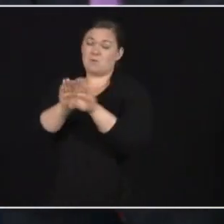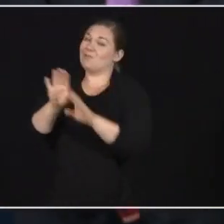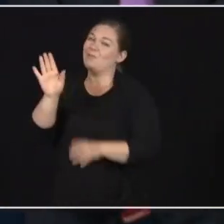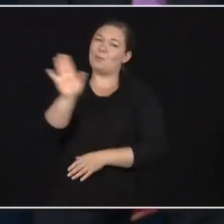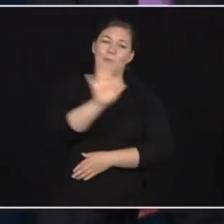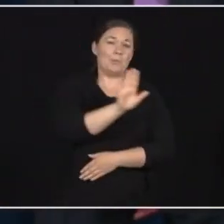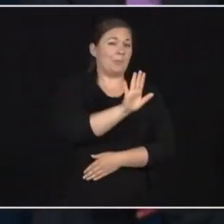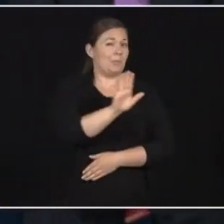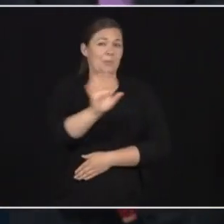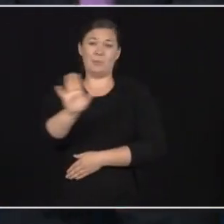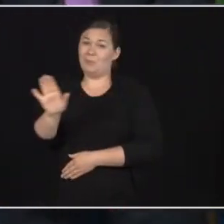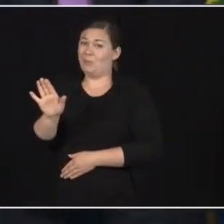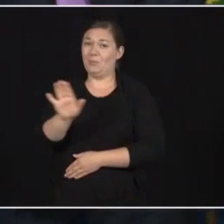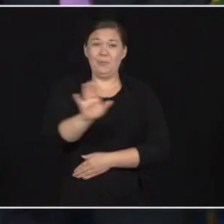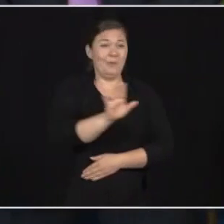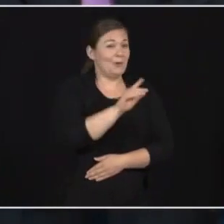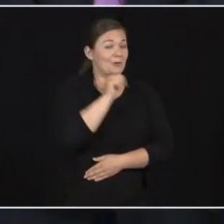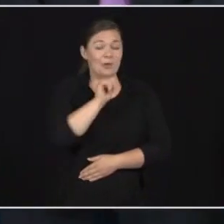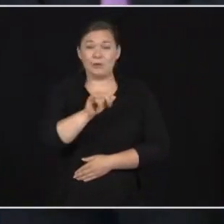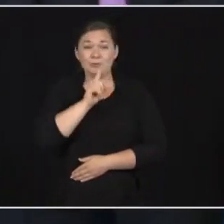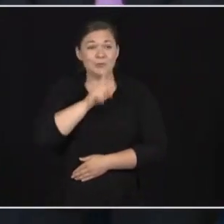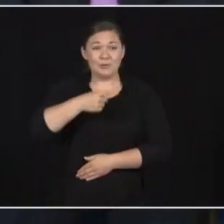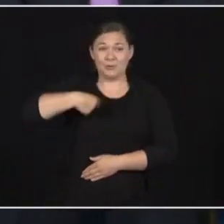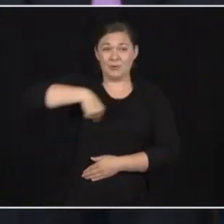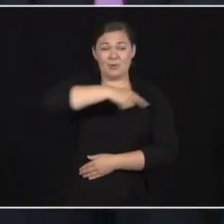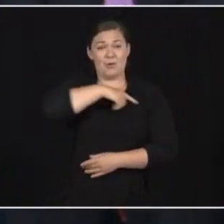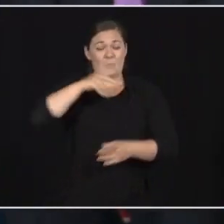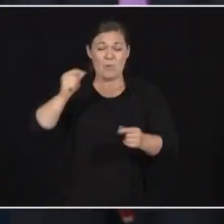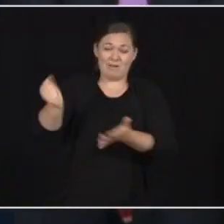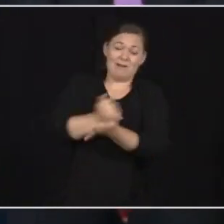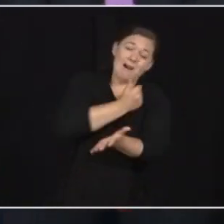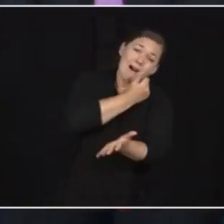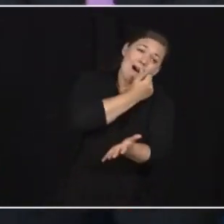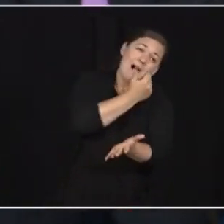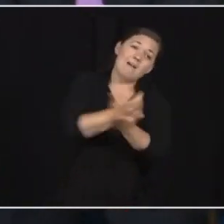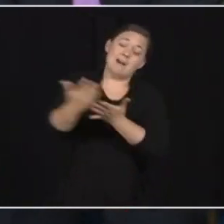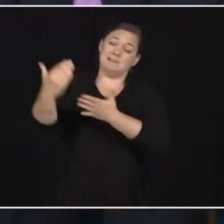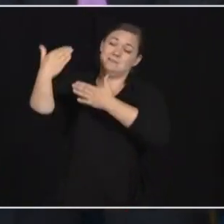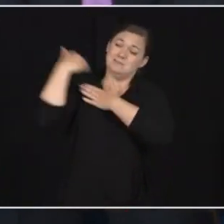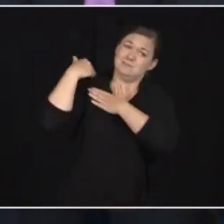the last thing would be to blame the province to shut it down.